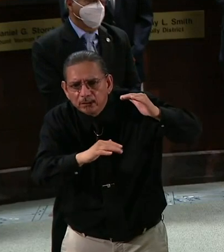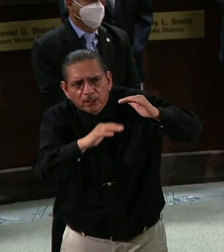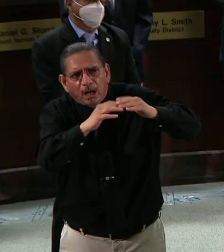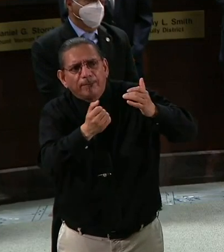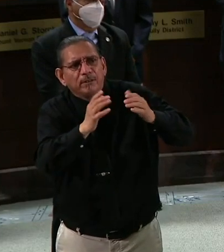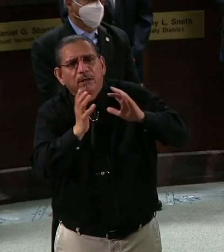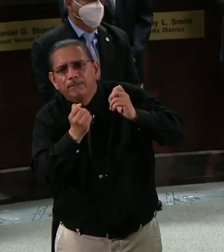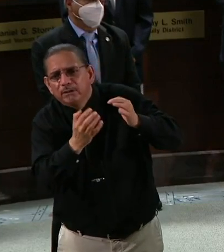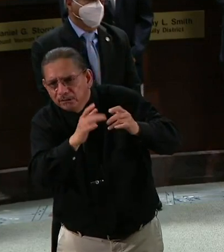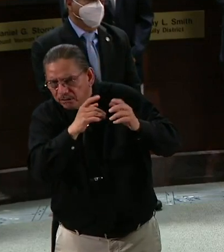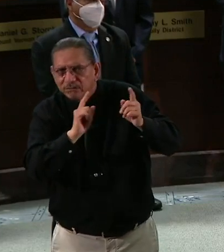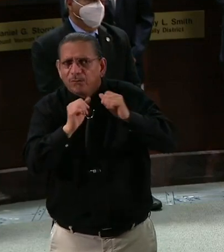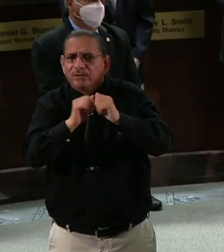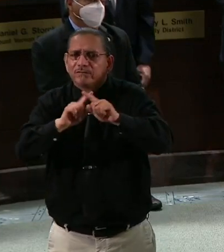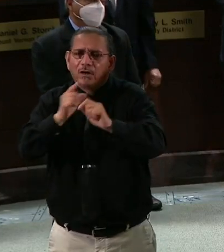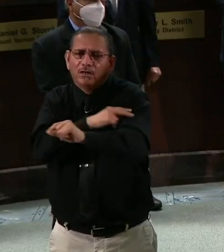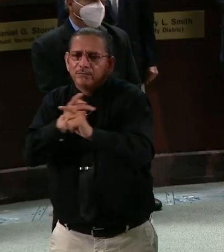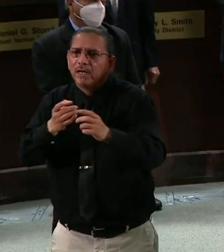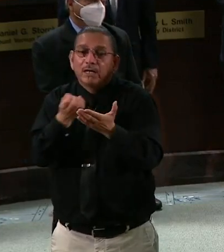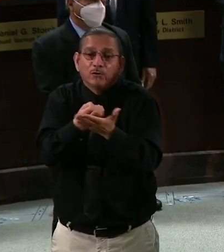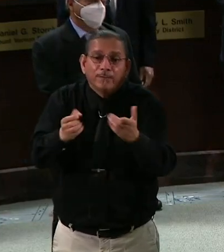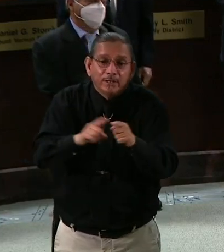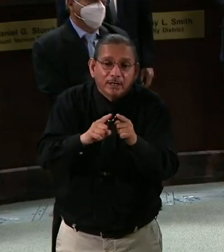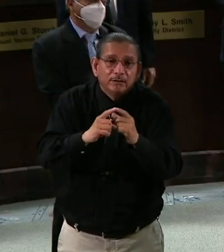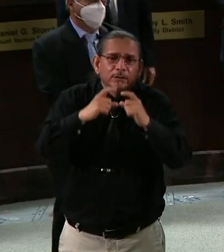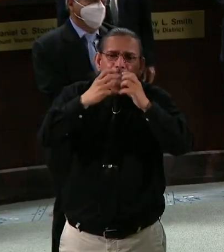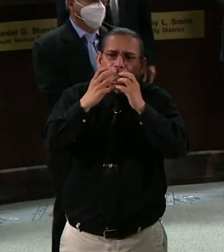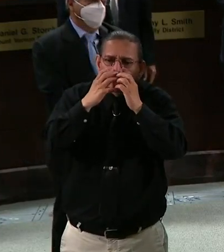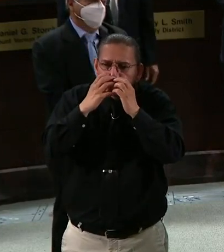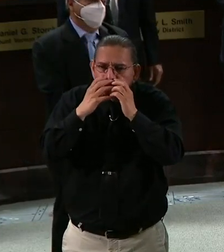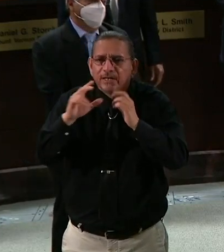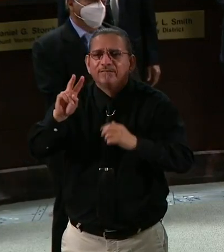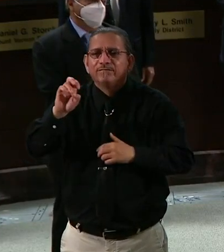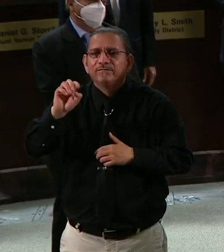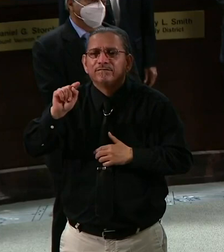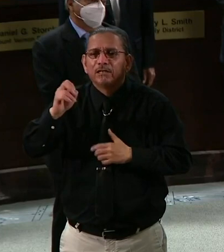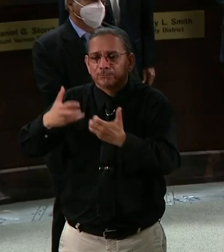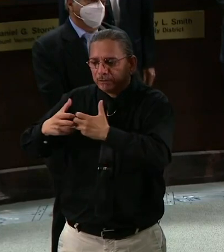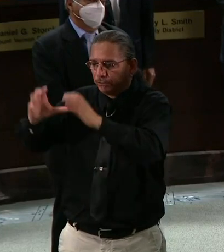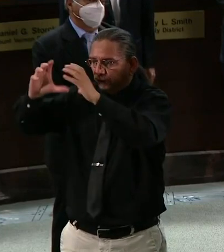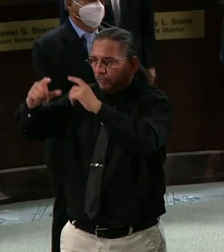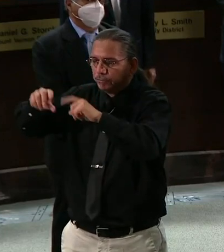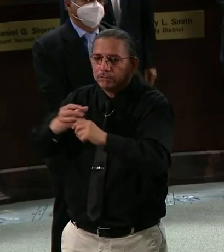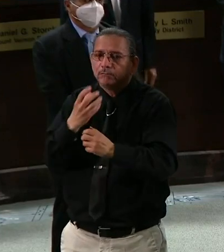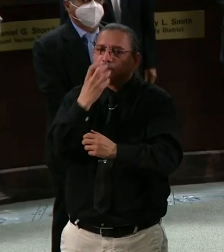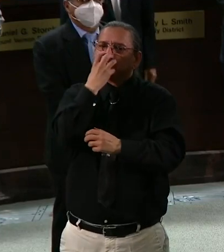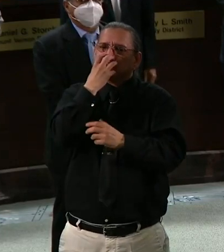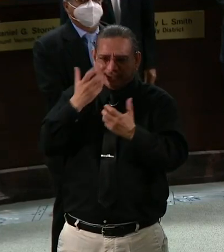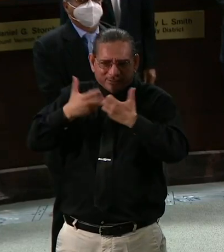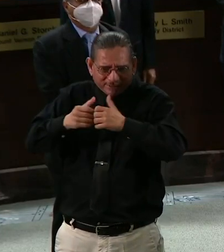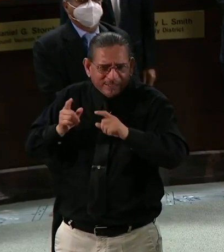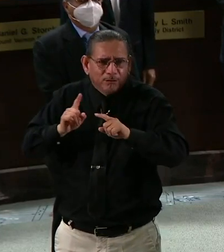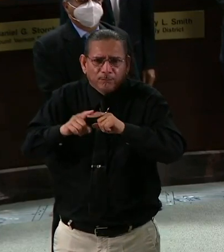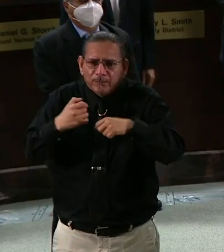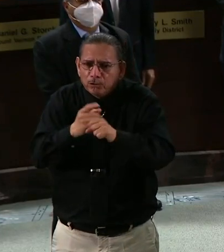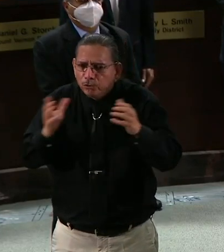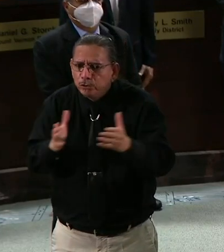LOT MORE TESTING THEY ARE IN HOLLAND ALMOST DAILY WITH OUR TALKING CAPACITY IT VENTILATOR